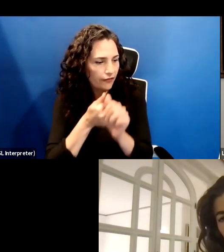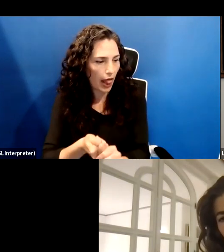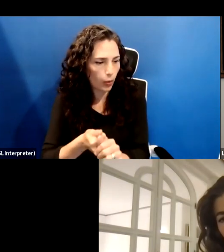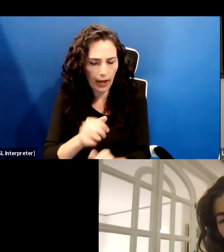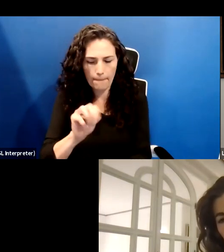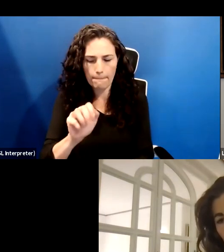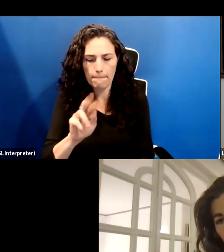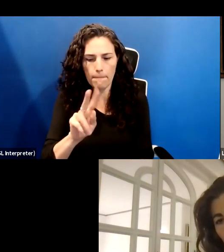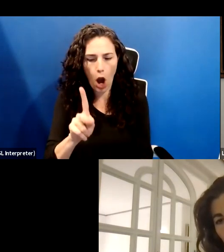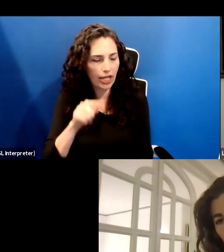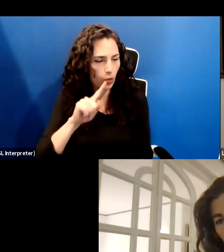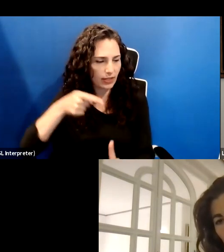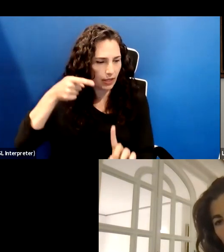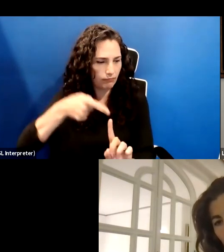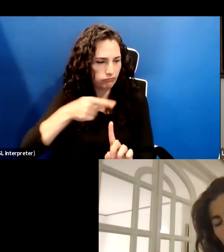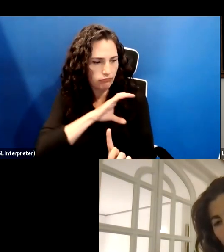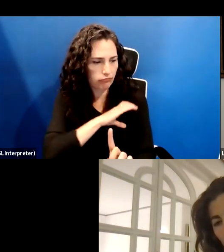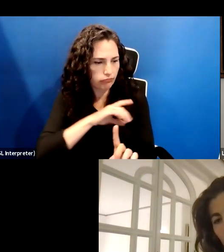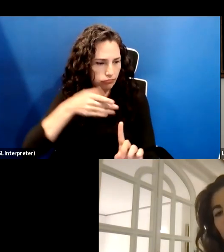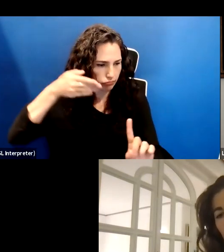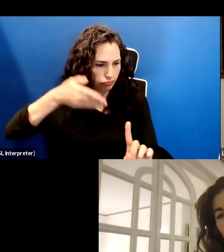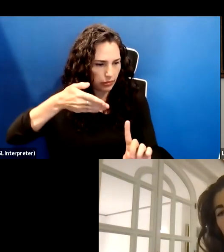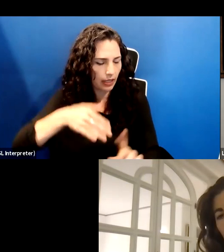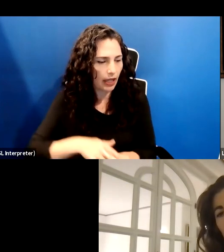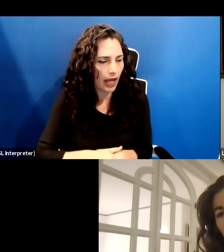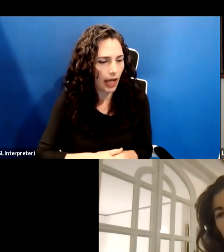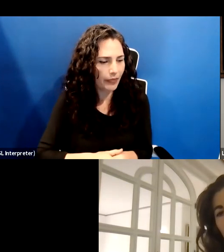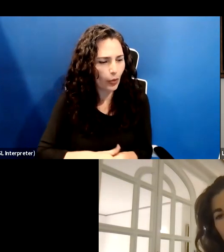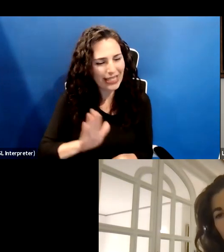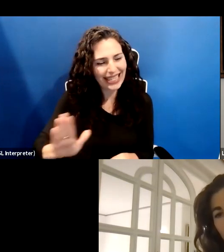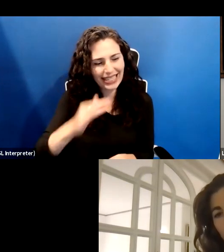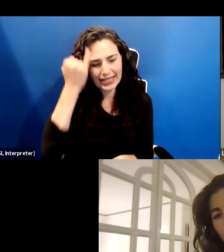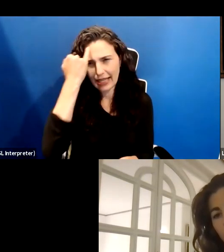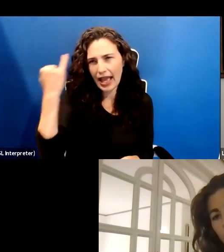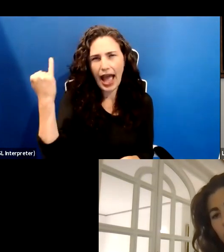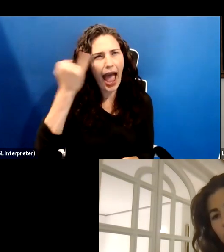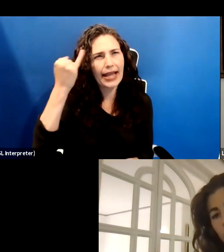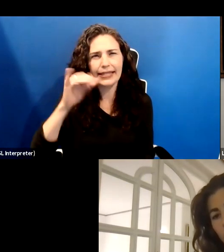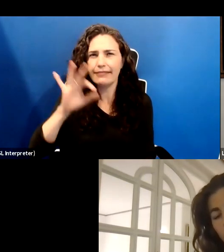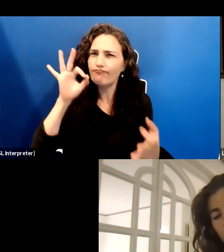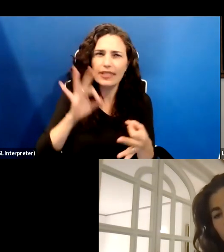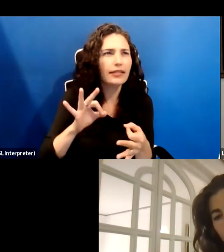I think it's his idealism and his sheer and true belief